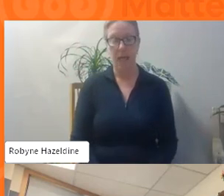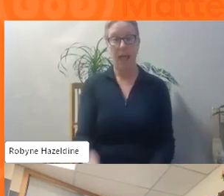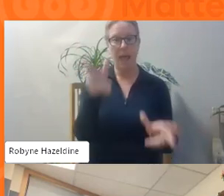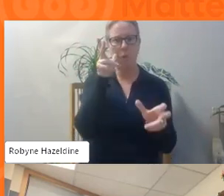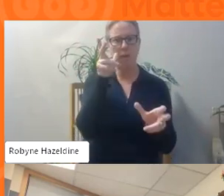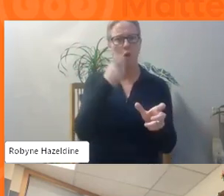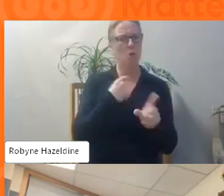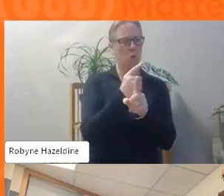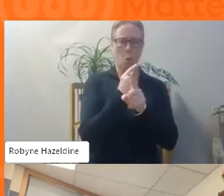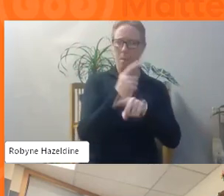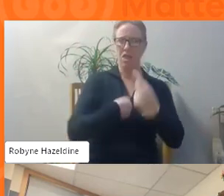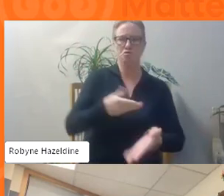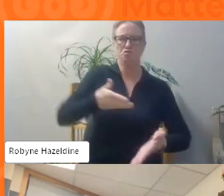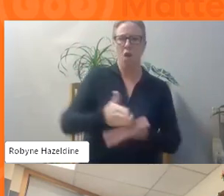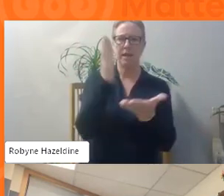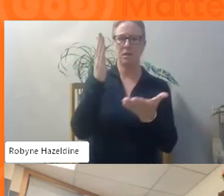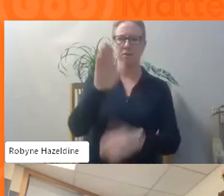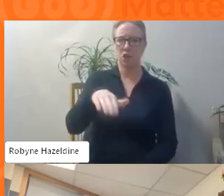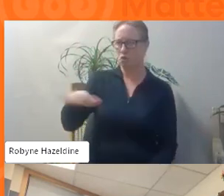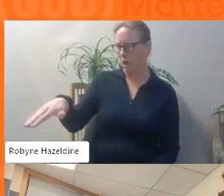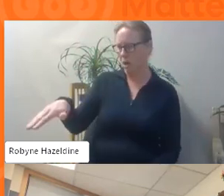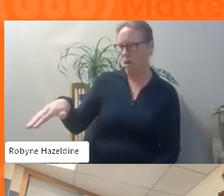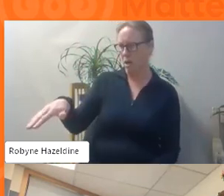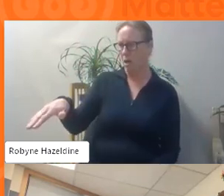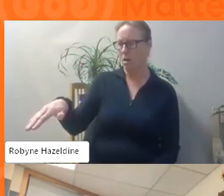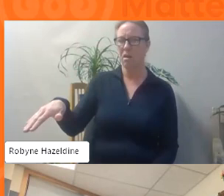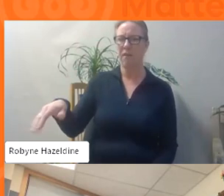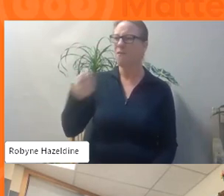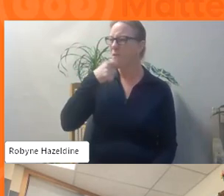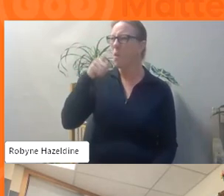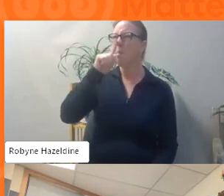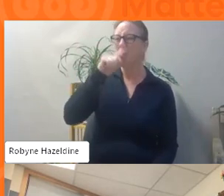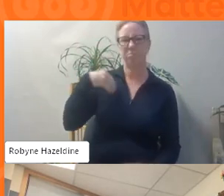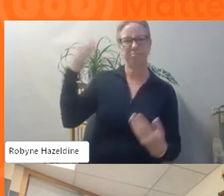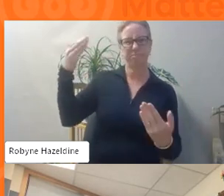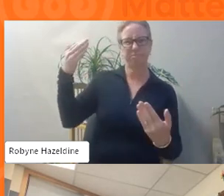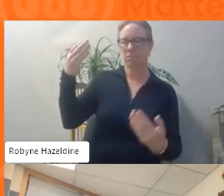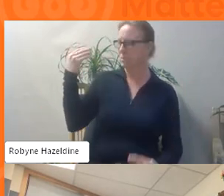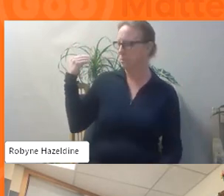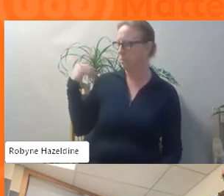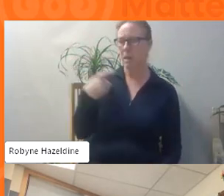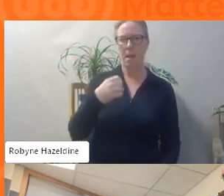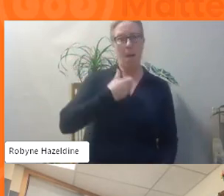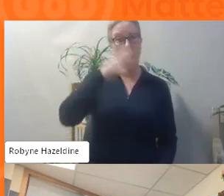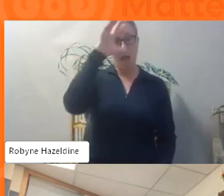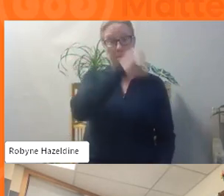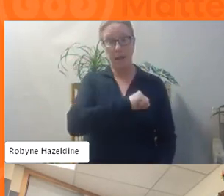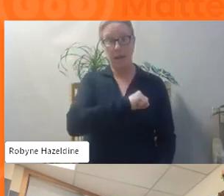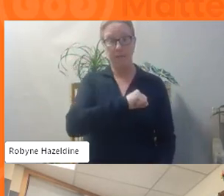the rights of children, Claire's highlighted that, as have a few other people. And in my belief structure is that a child has a